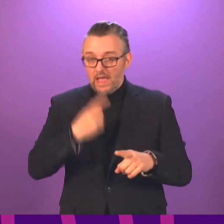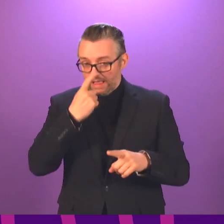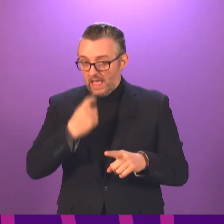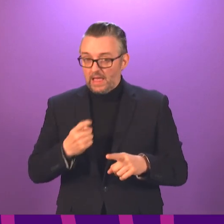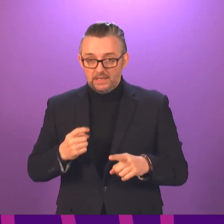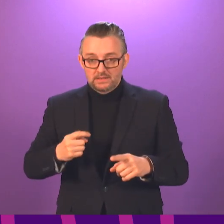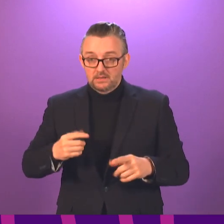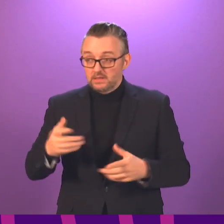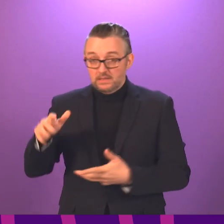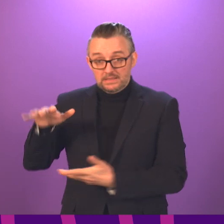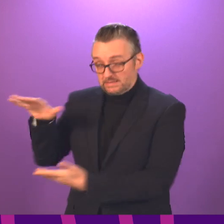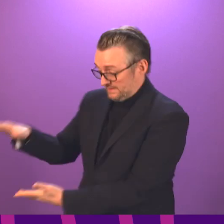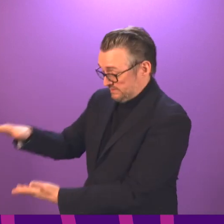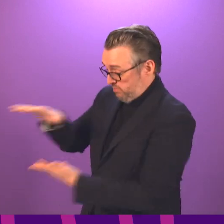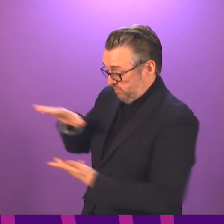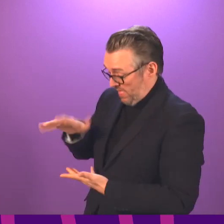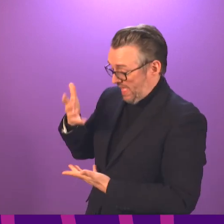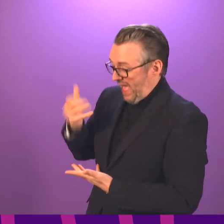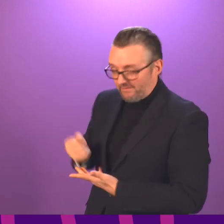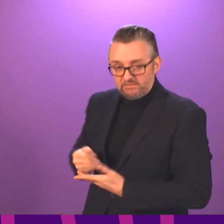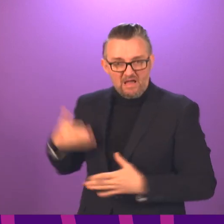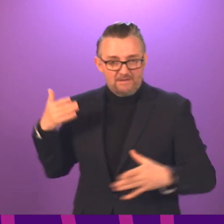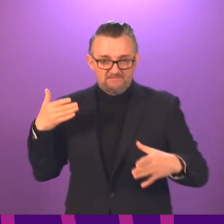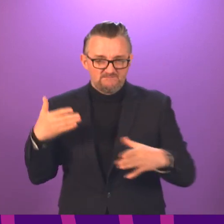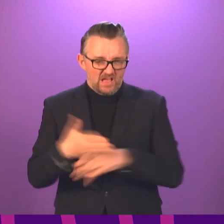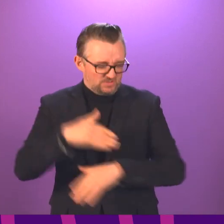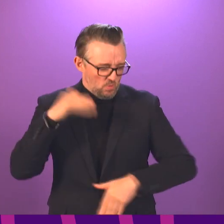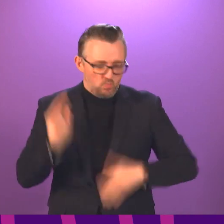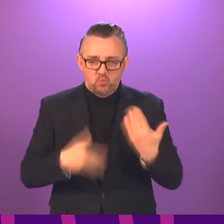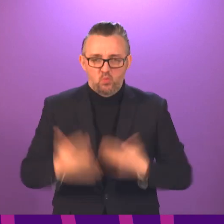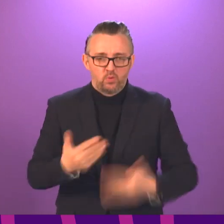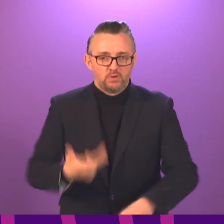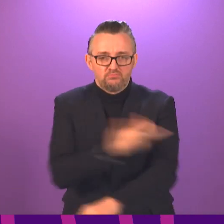we have the supplies to vaccinate people. The constraining factor is the supplies, and